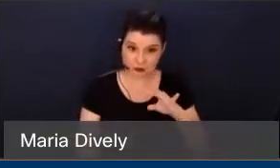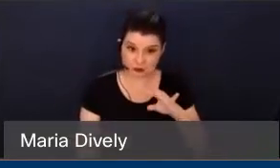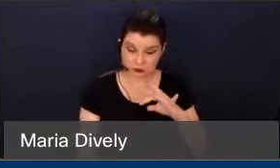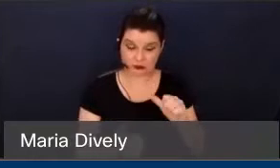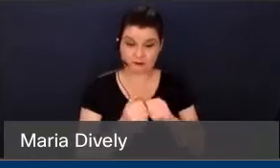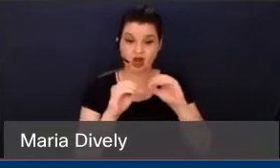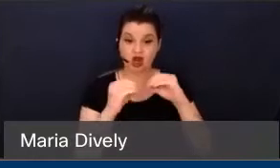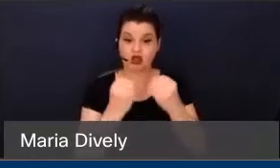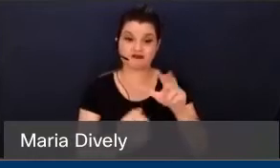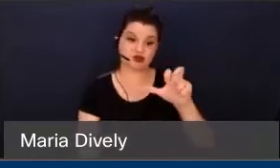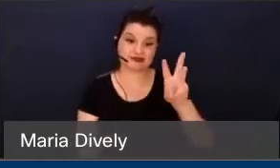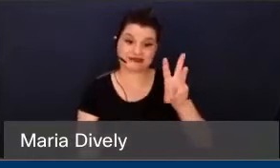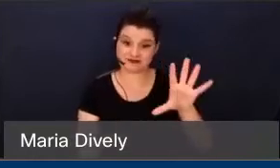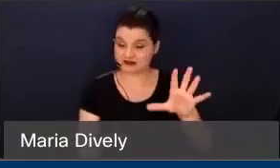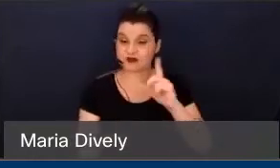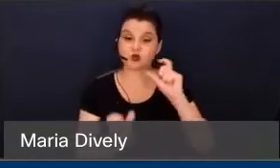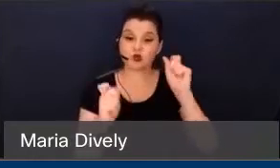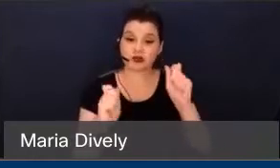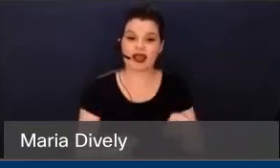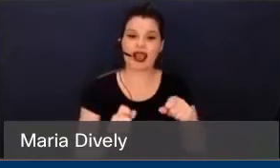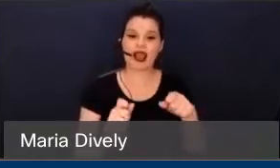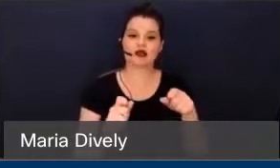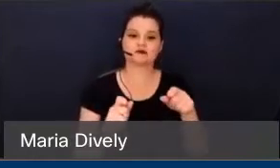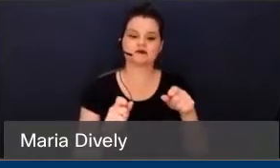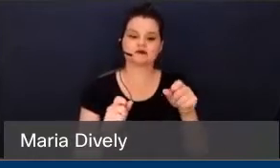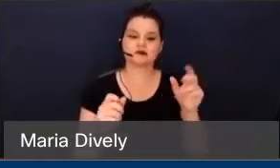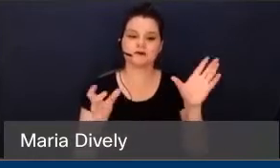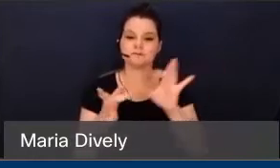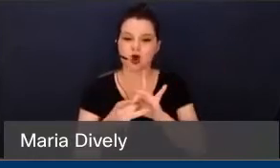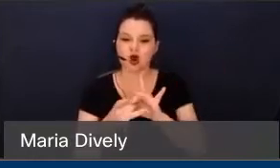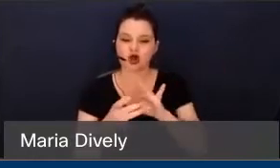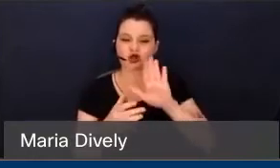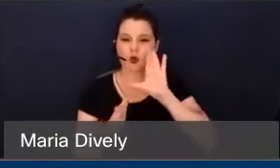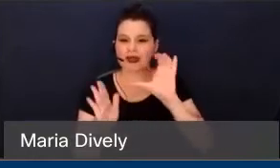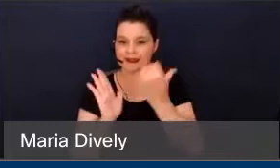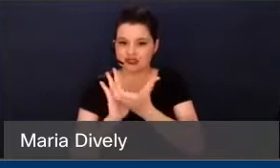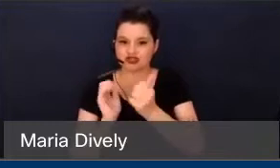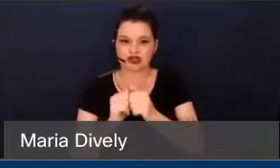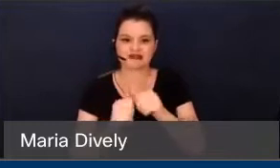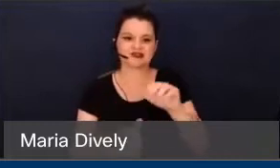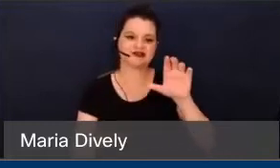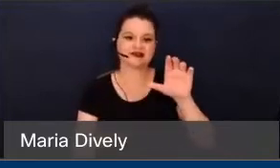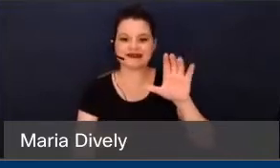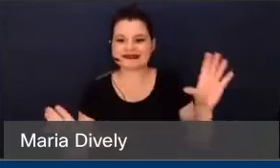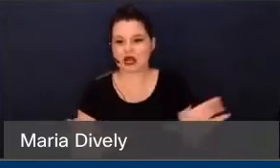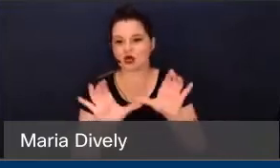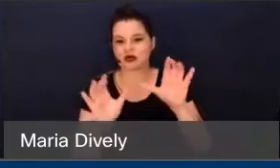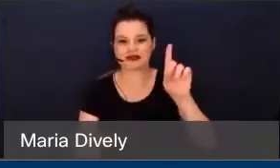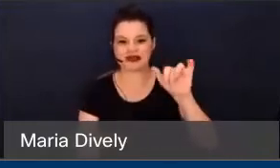Office 365 is you can mark, uh, your image as decorative. For example, let's say you have